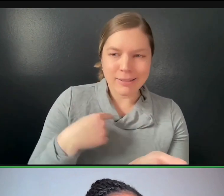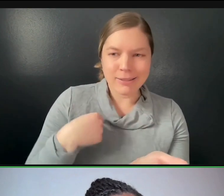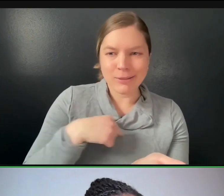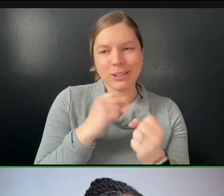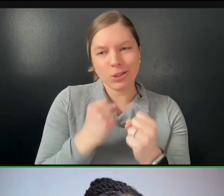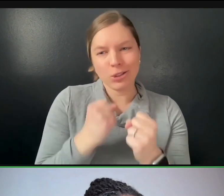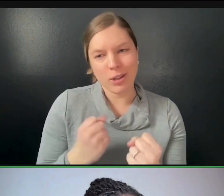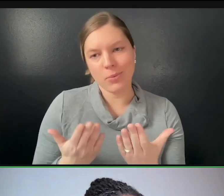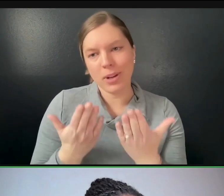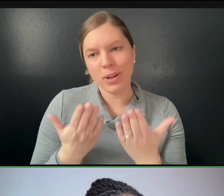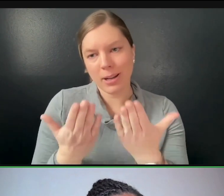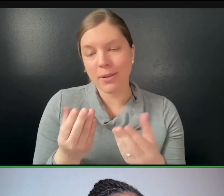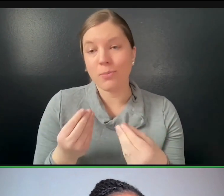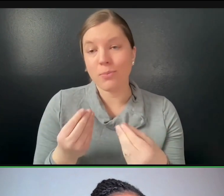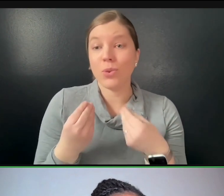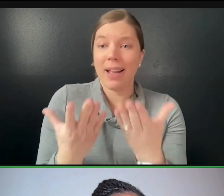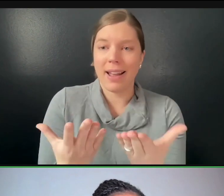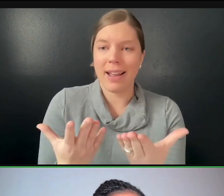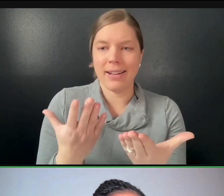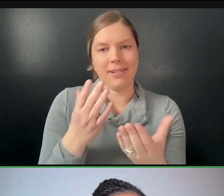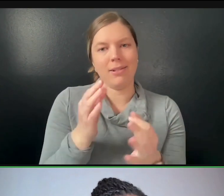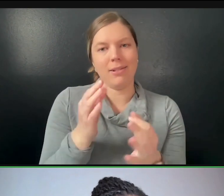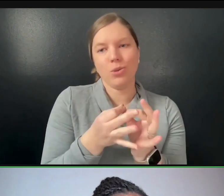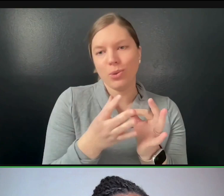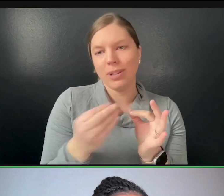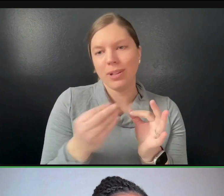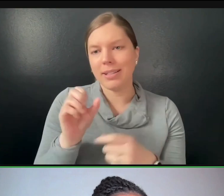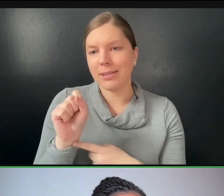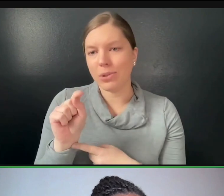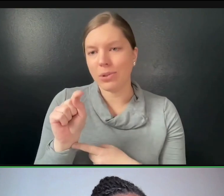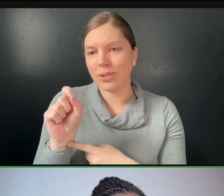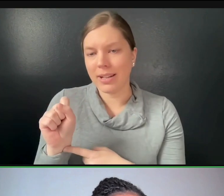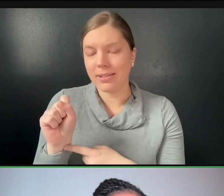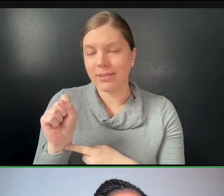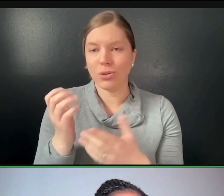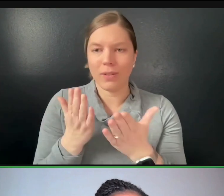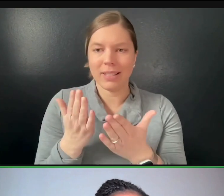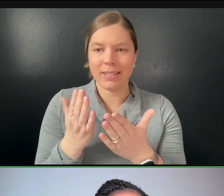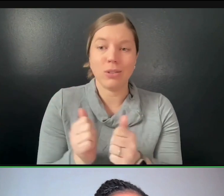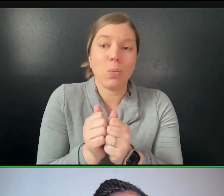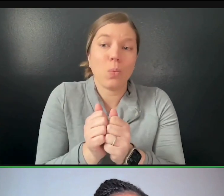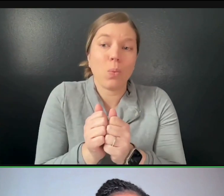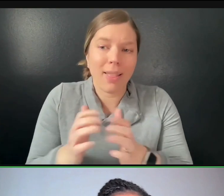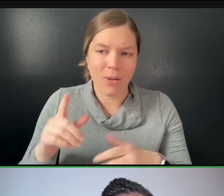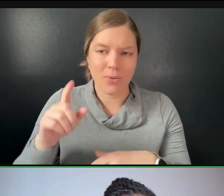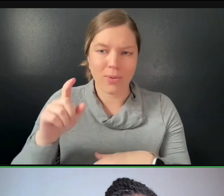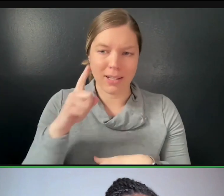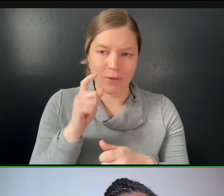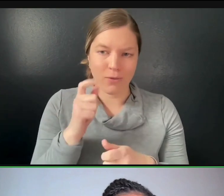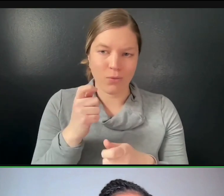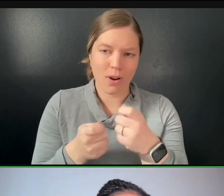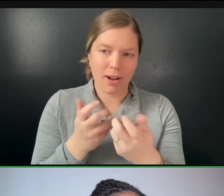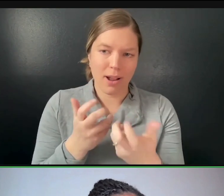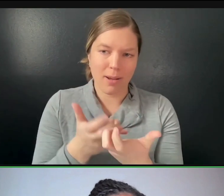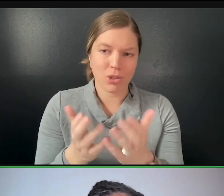that you should consider. Again, we strongly recommend having both interpreters